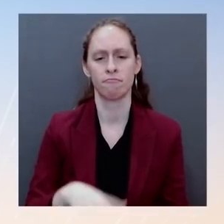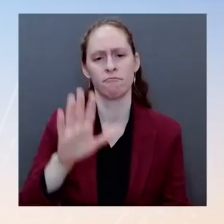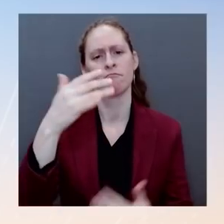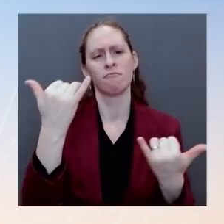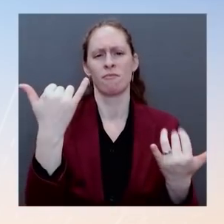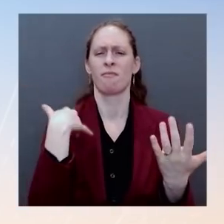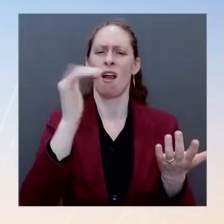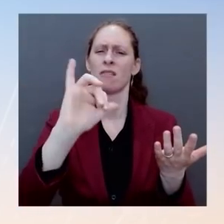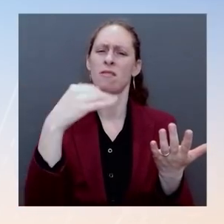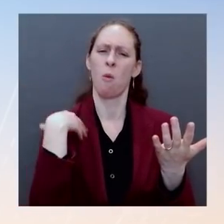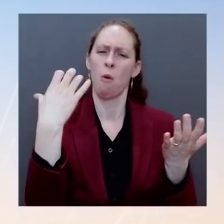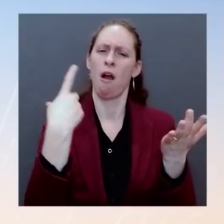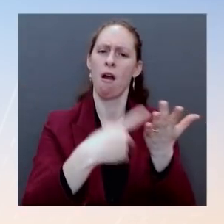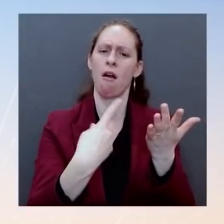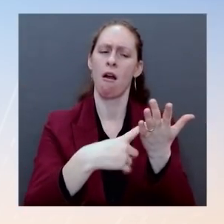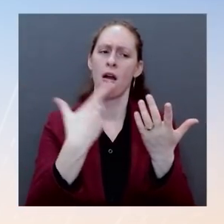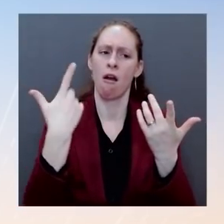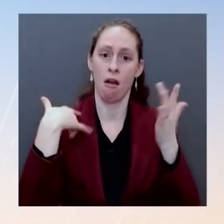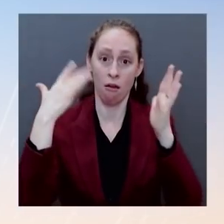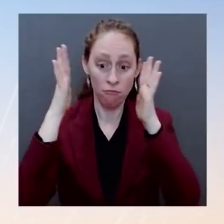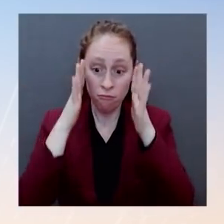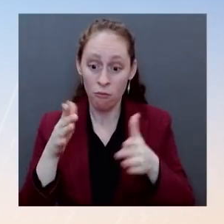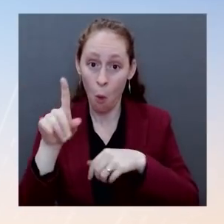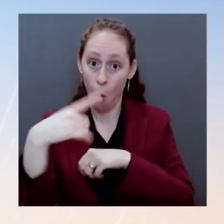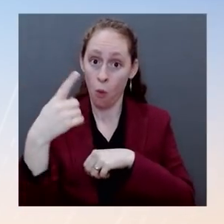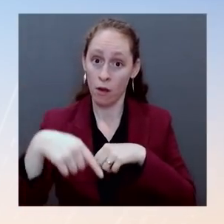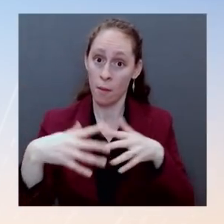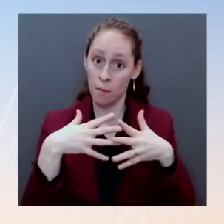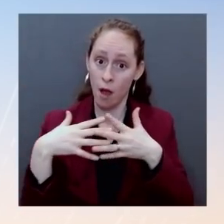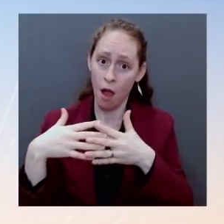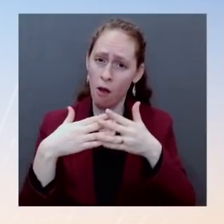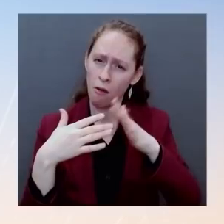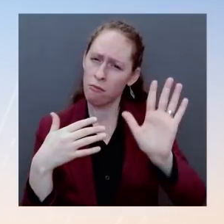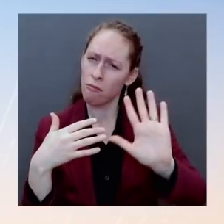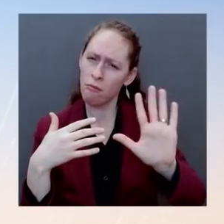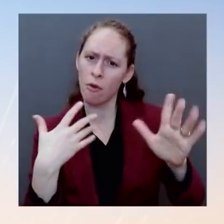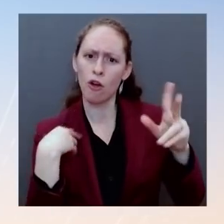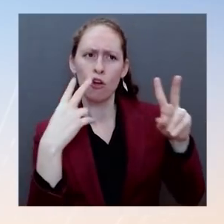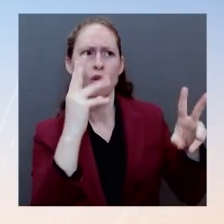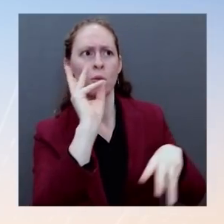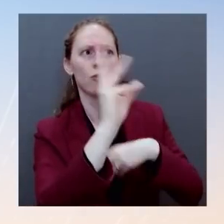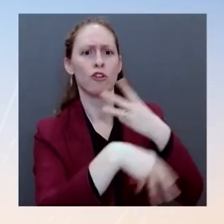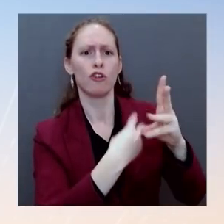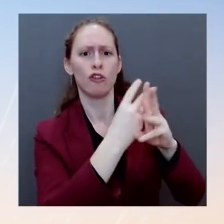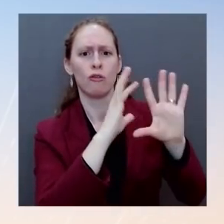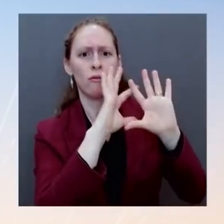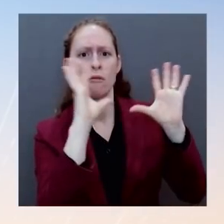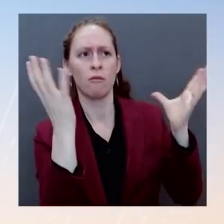of coming through a pandemic crisis and a pandemic-affected recovery.